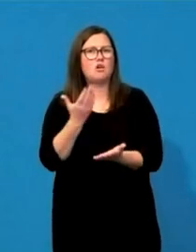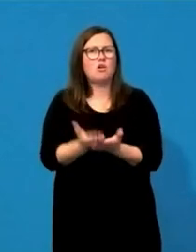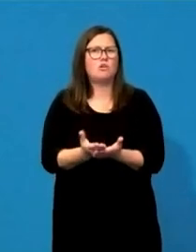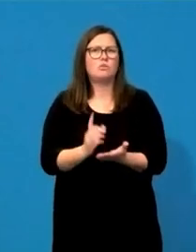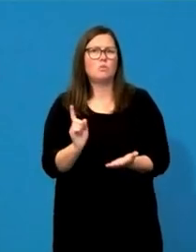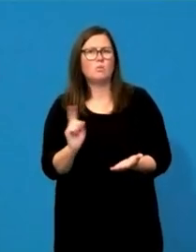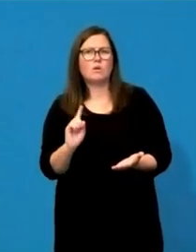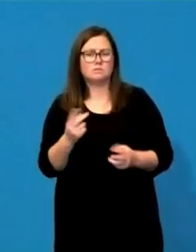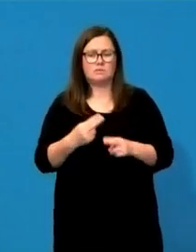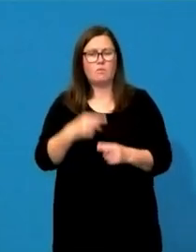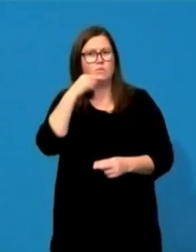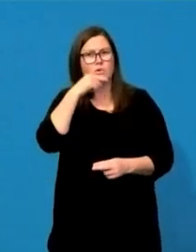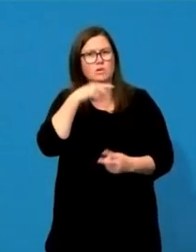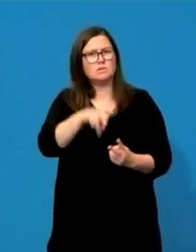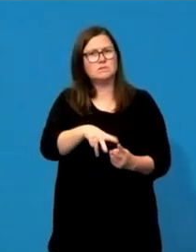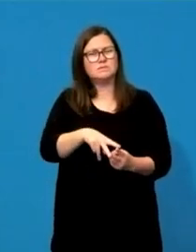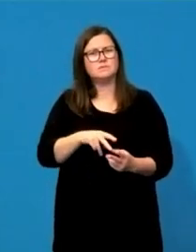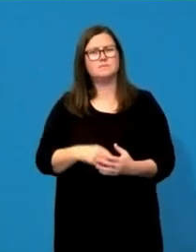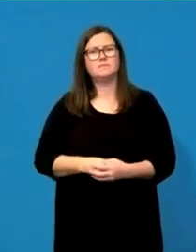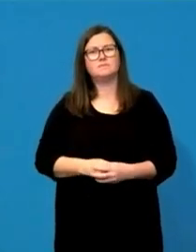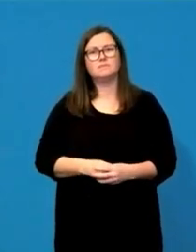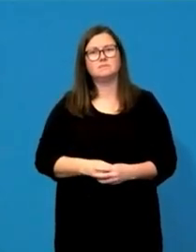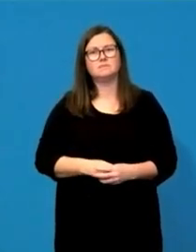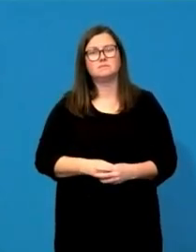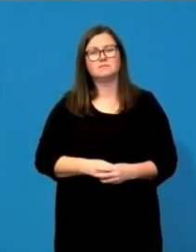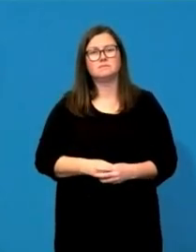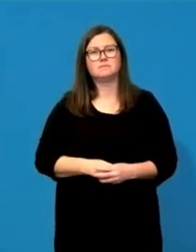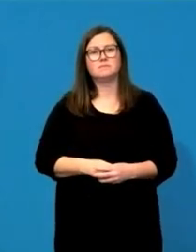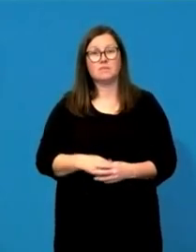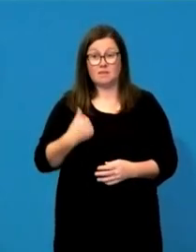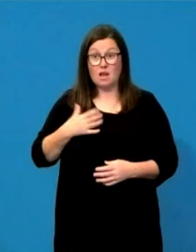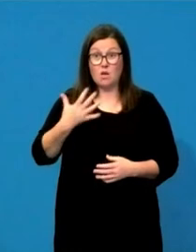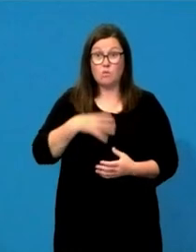boys? JAZSIKAH: Consistent services. Consistent therapies.